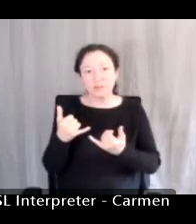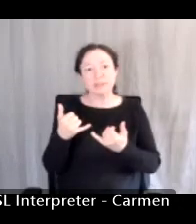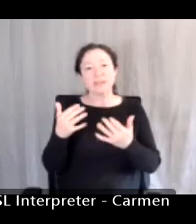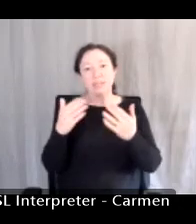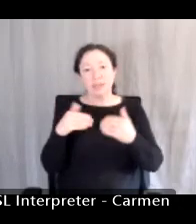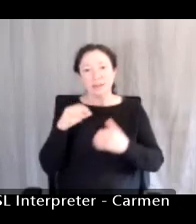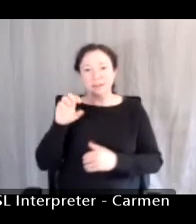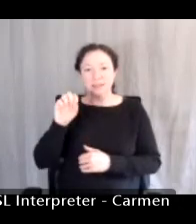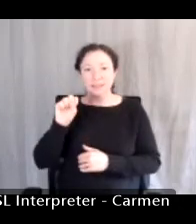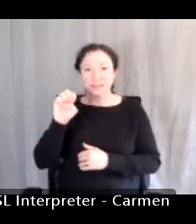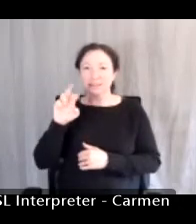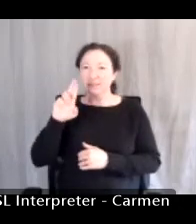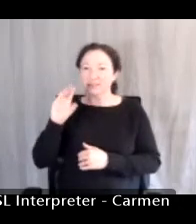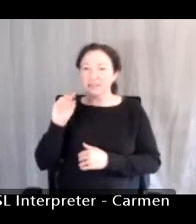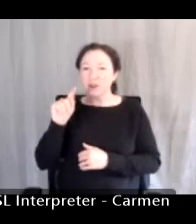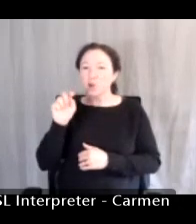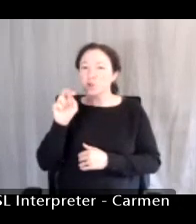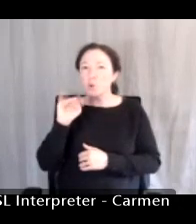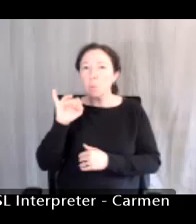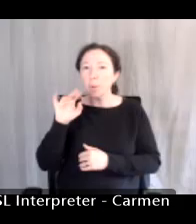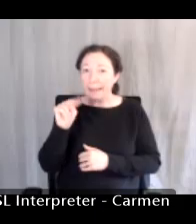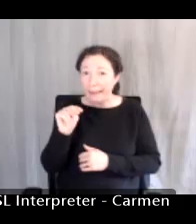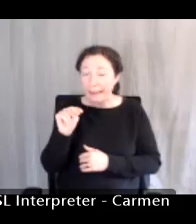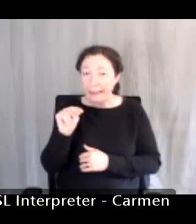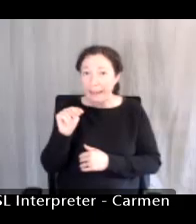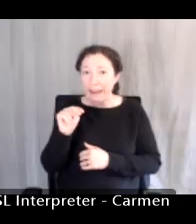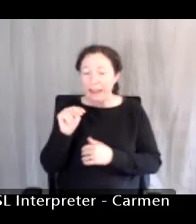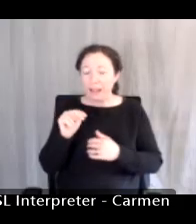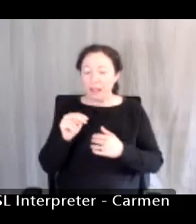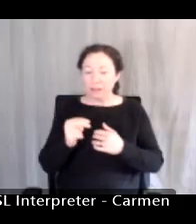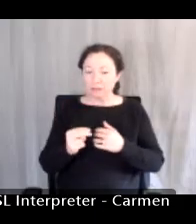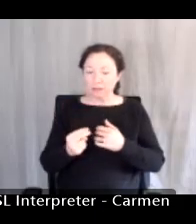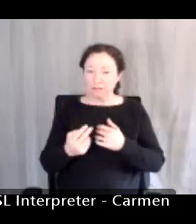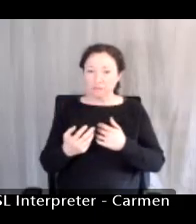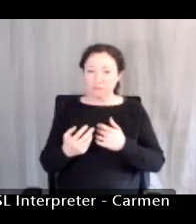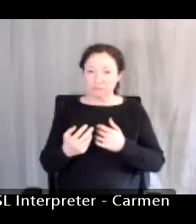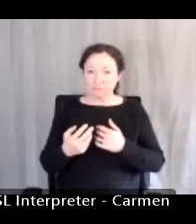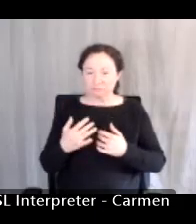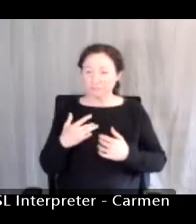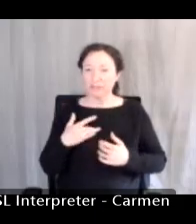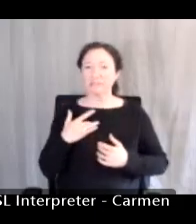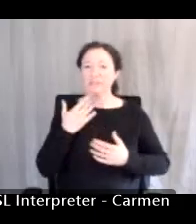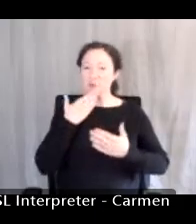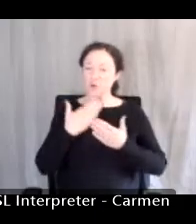for promoting sense of wellbeing. It just basically takes you outta that fight flight and says, everything's okay here.